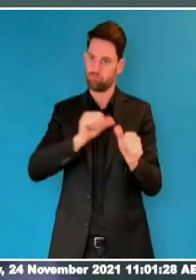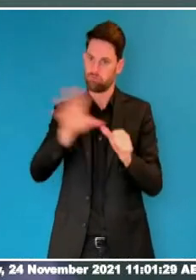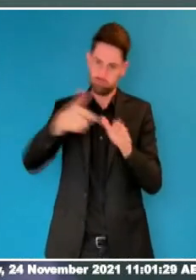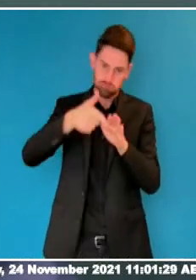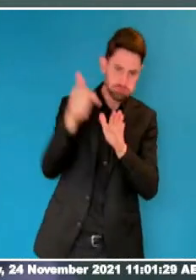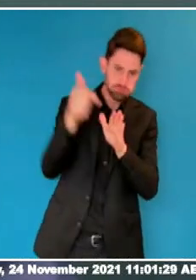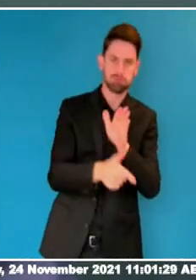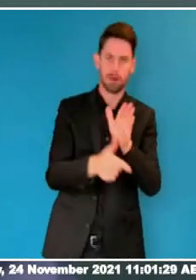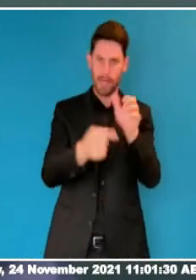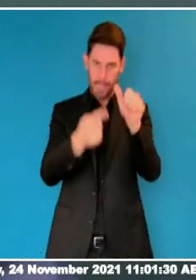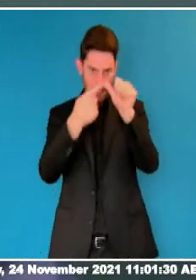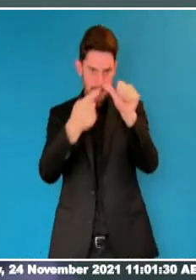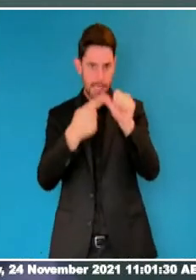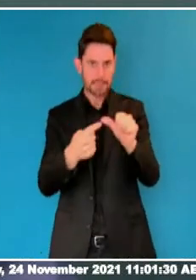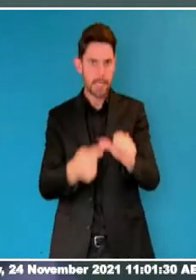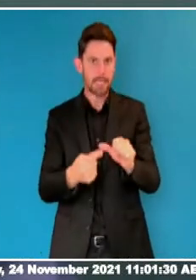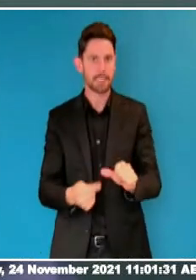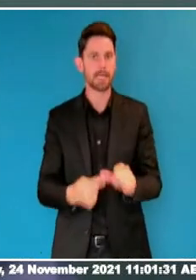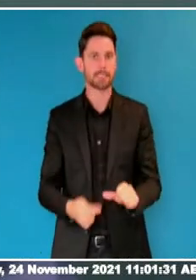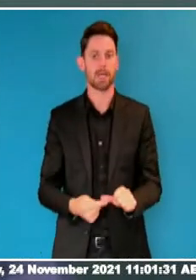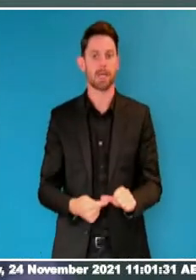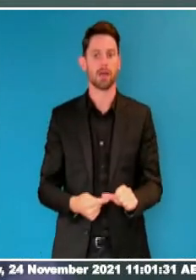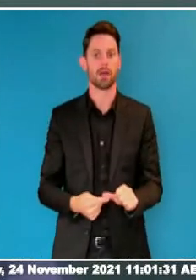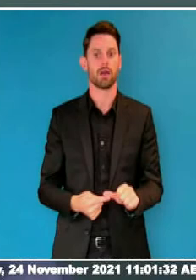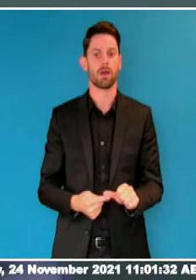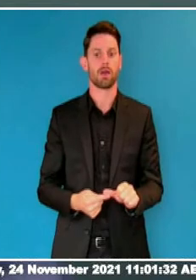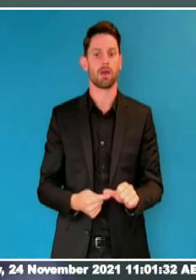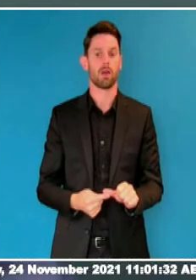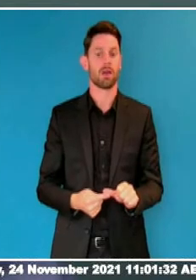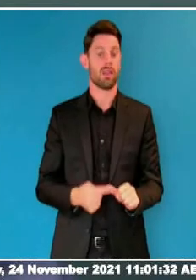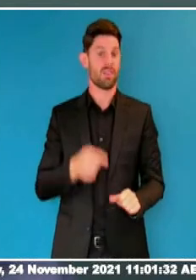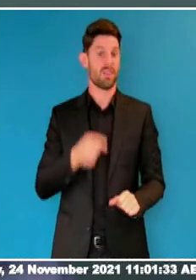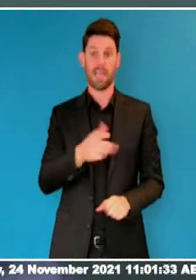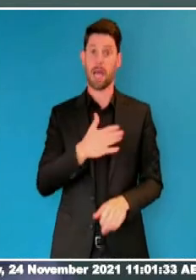that was made of us. This represents our best efforts to do that.